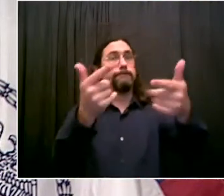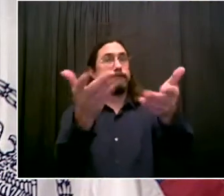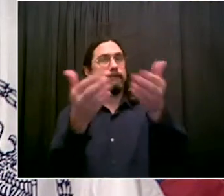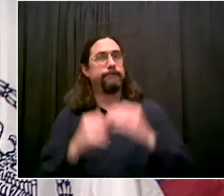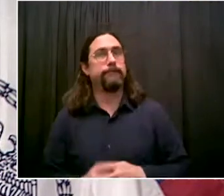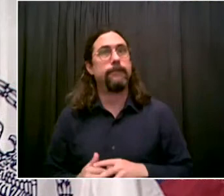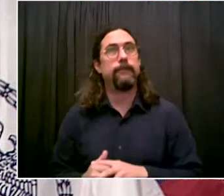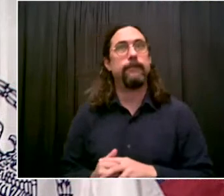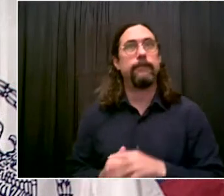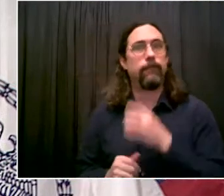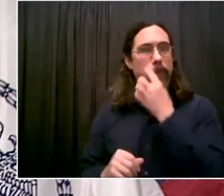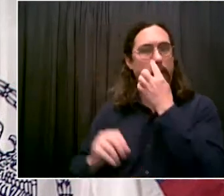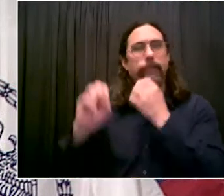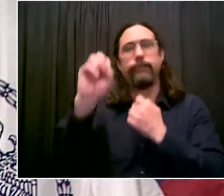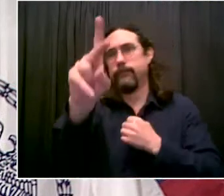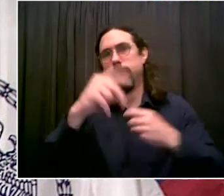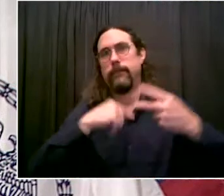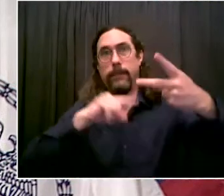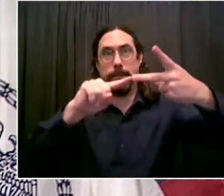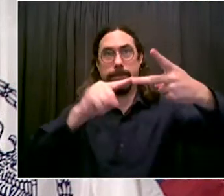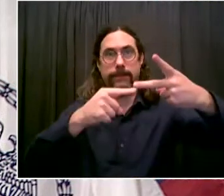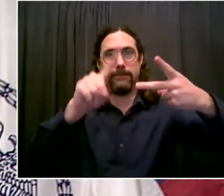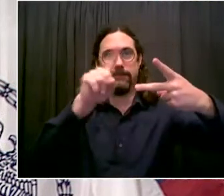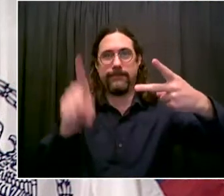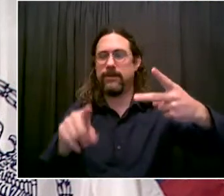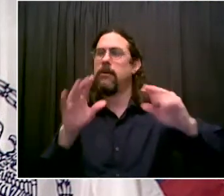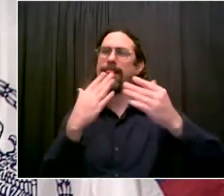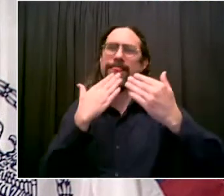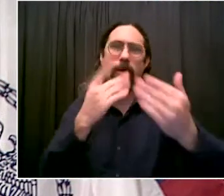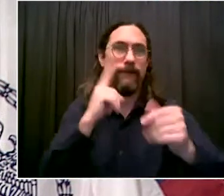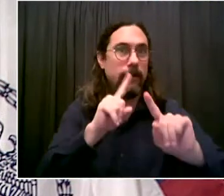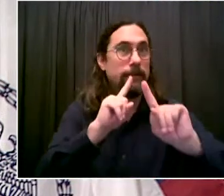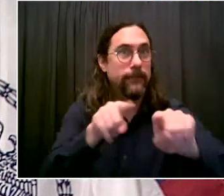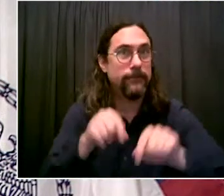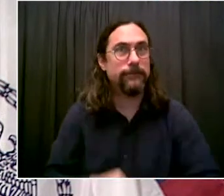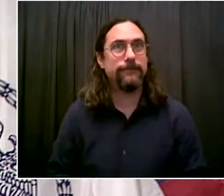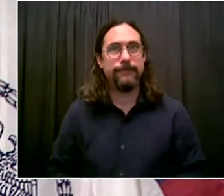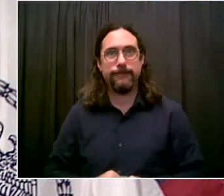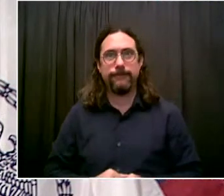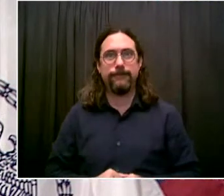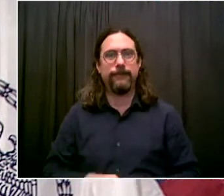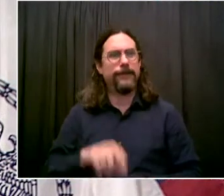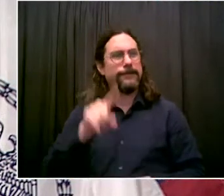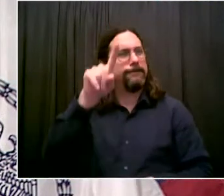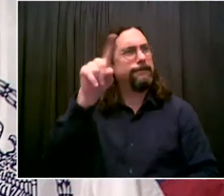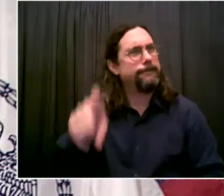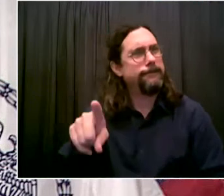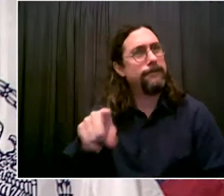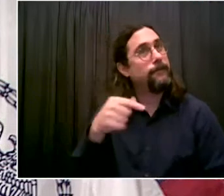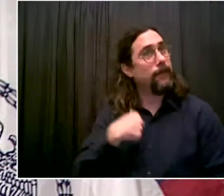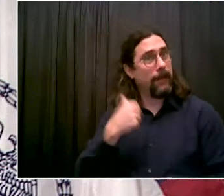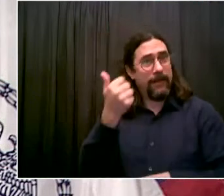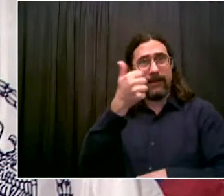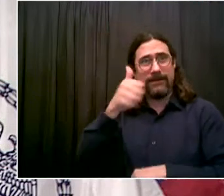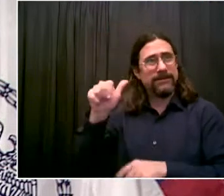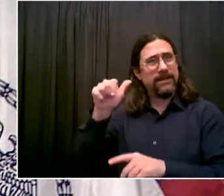GO AHEAD LISA. Reporter: THANK YOU, RAE THERE ANY